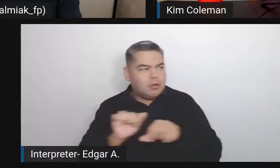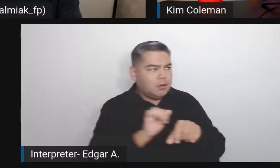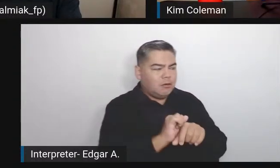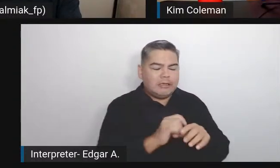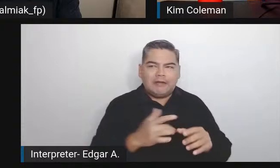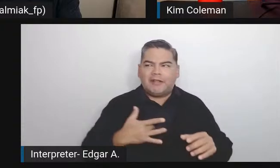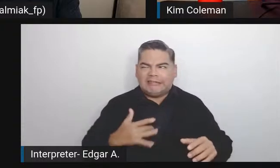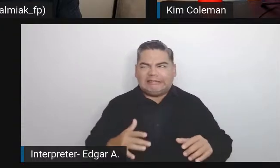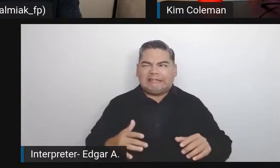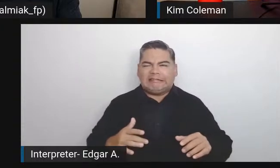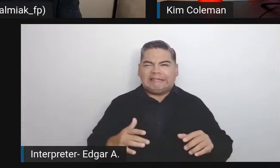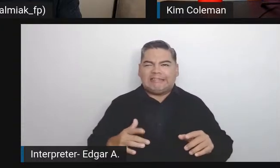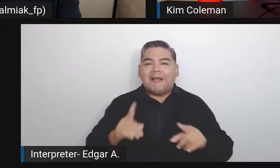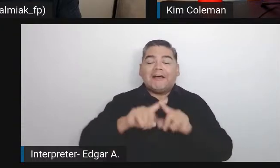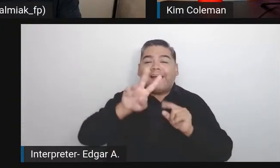≫: When you have not done it, feels very forward to work